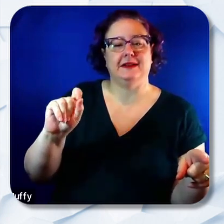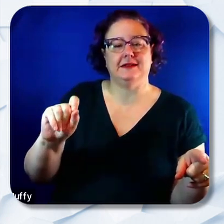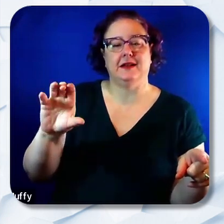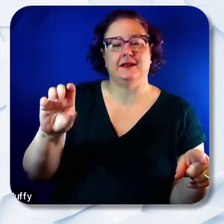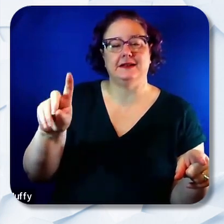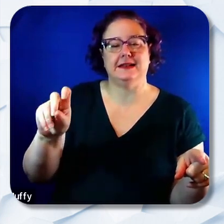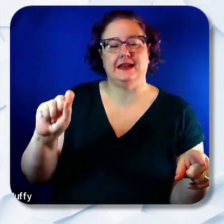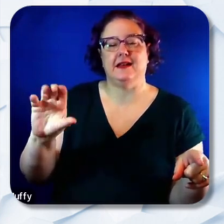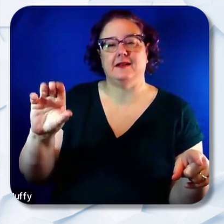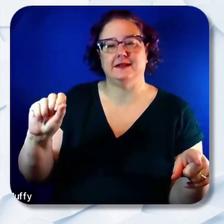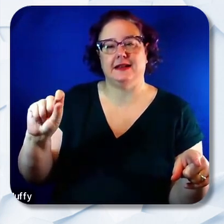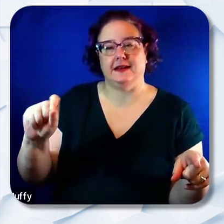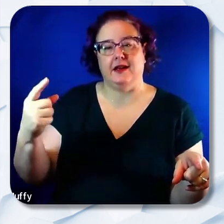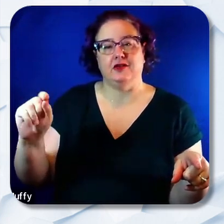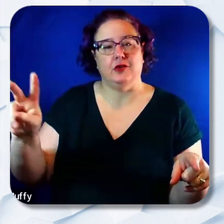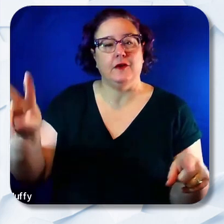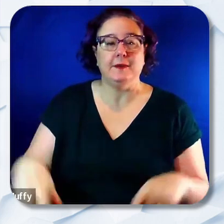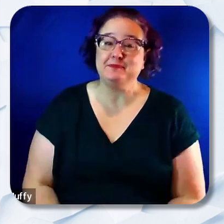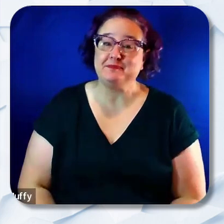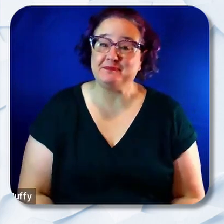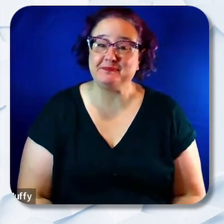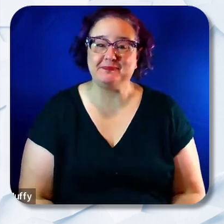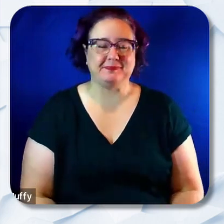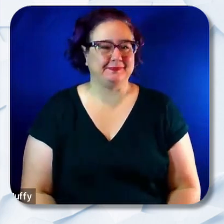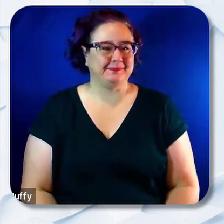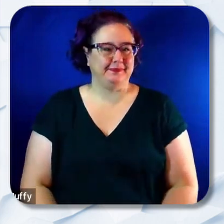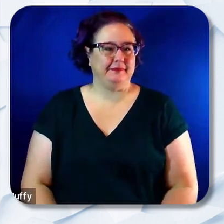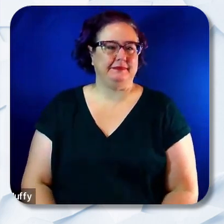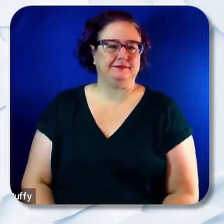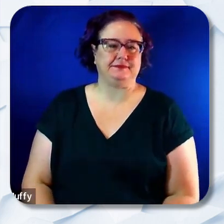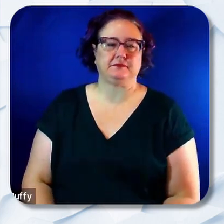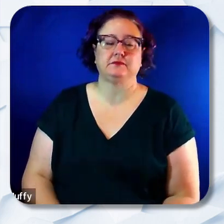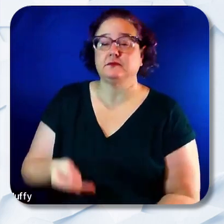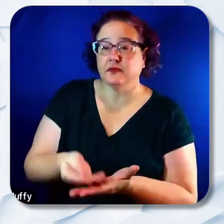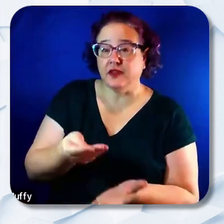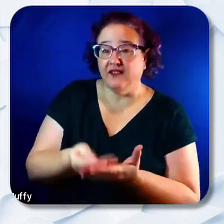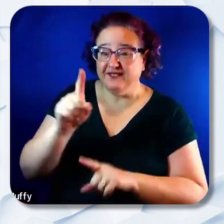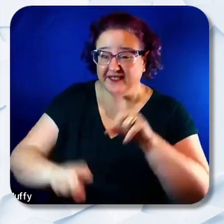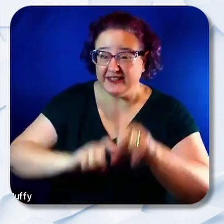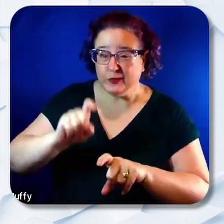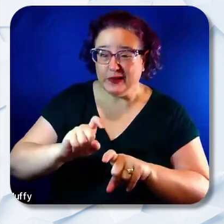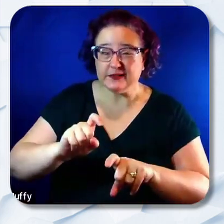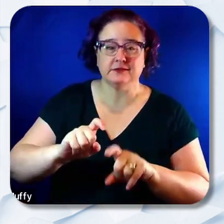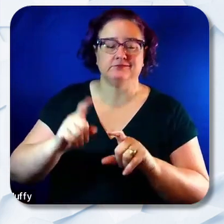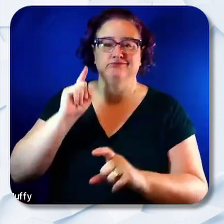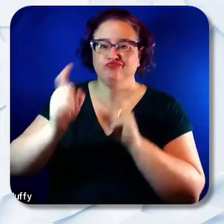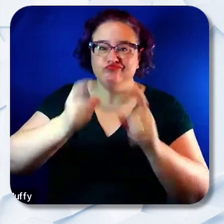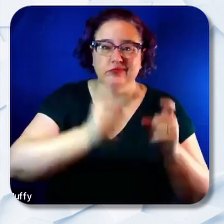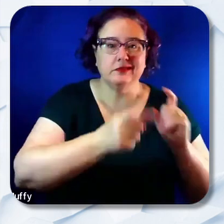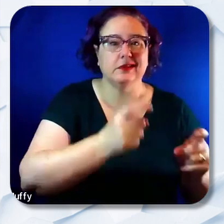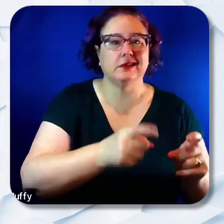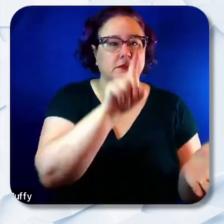For fiscal questions including allocations and audits, please feel free to contact the